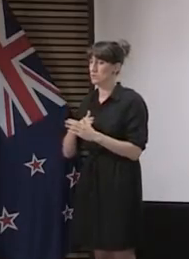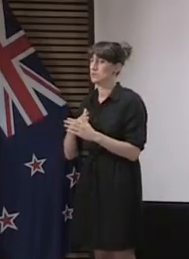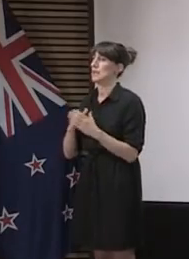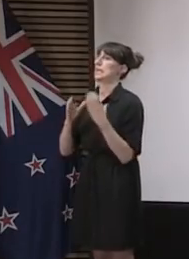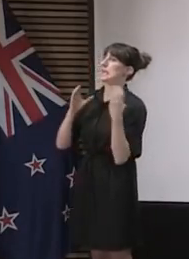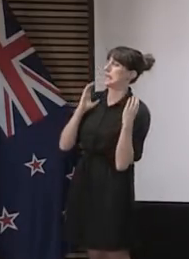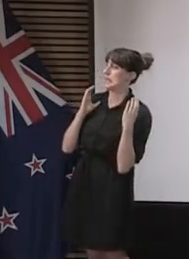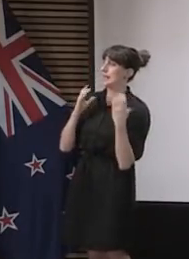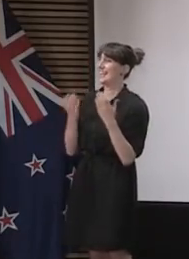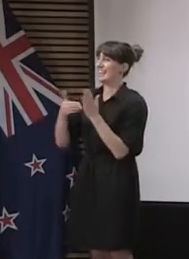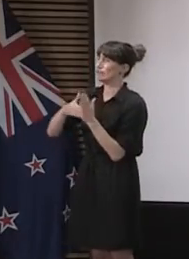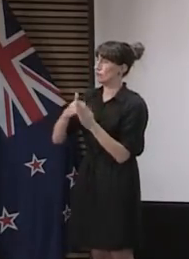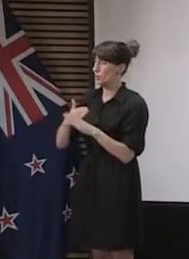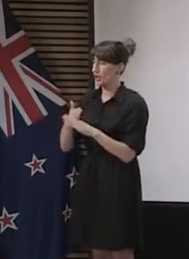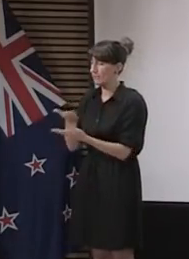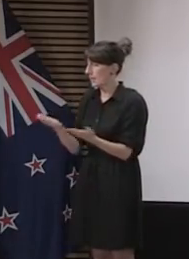wewill aim to do as much of itas possible remotely.